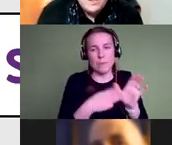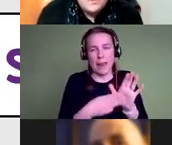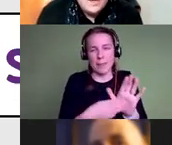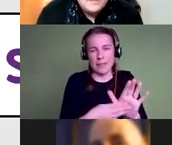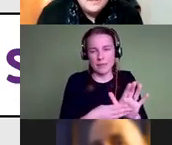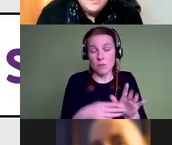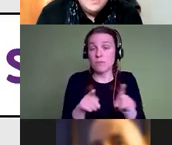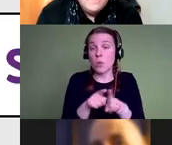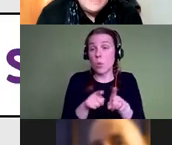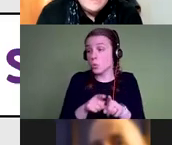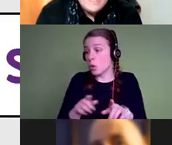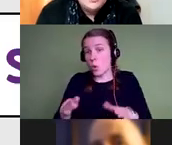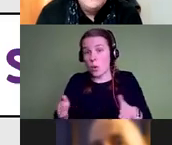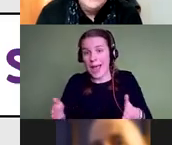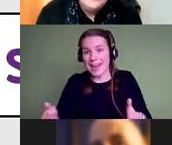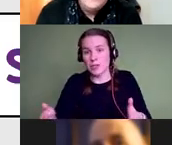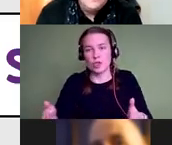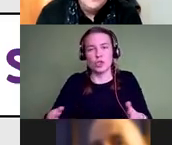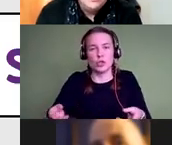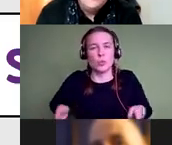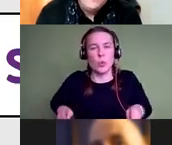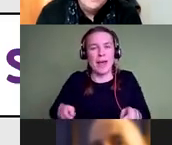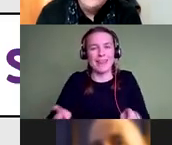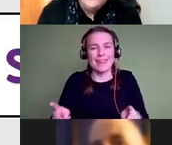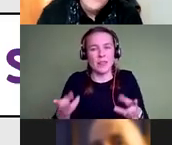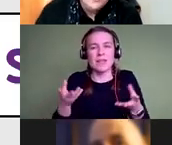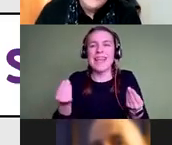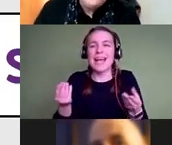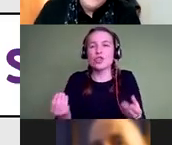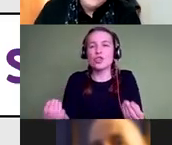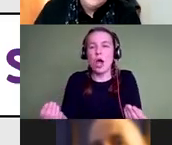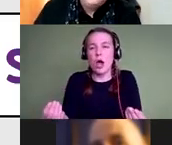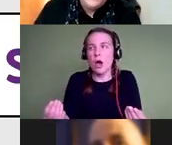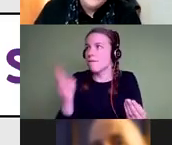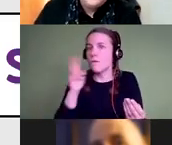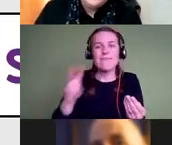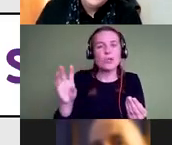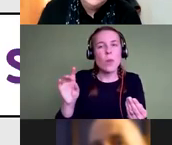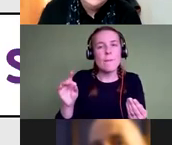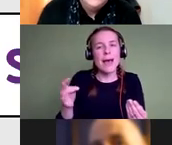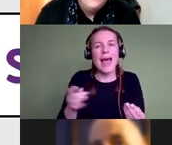need to have passing bays every 50 m on level ground. Drainage should also – – always be